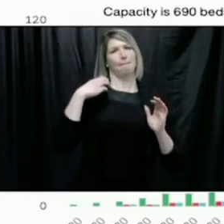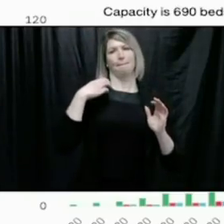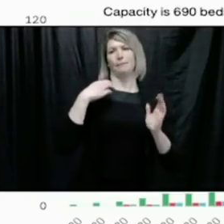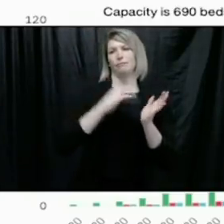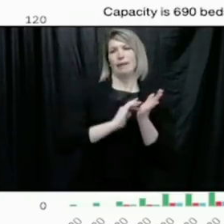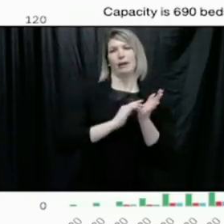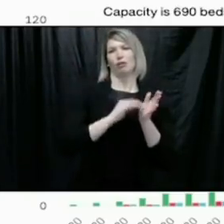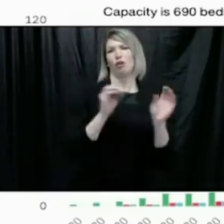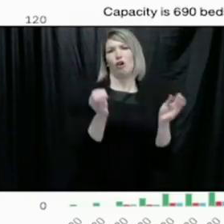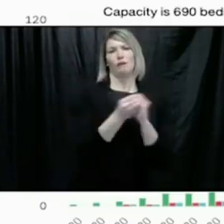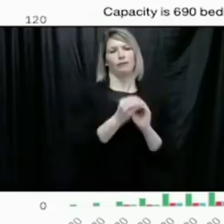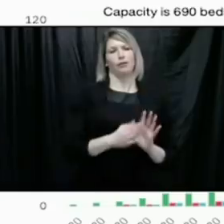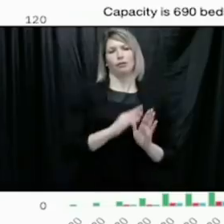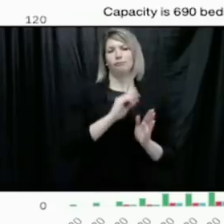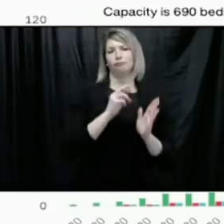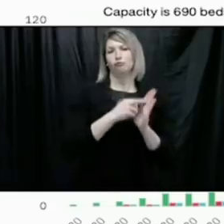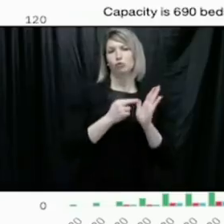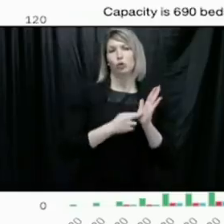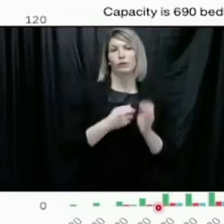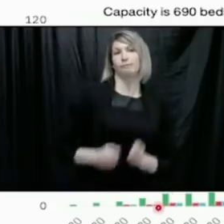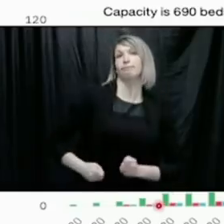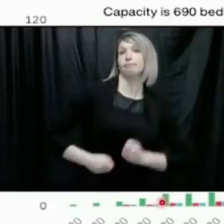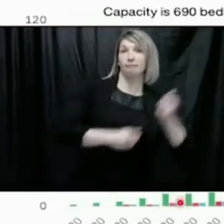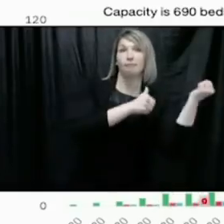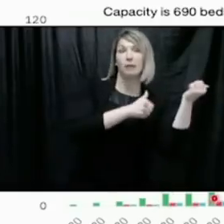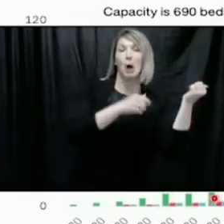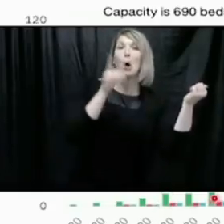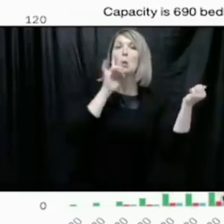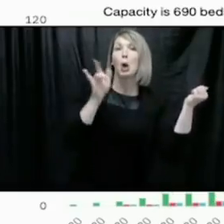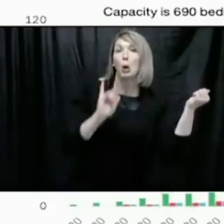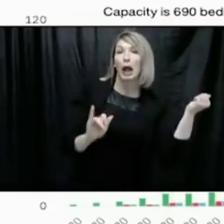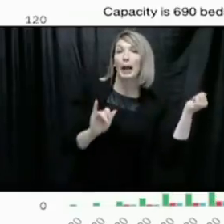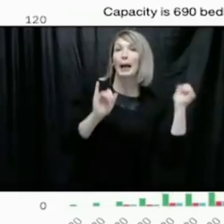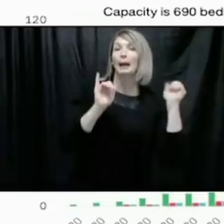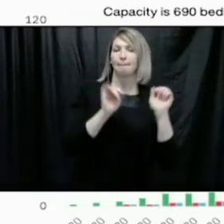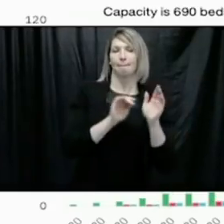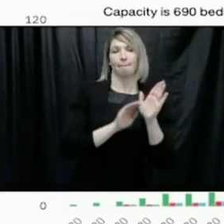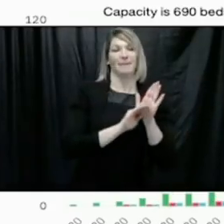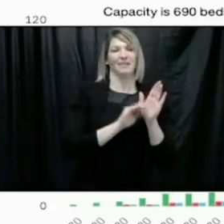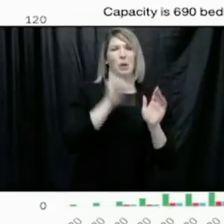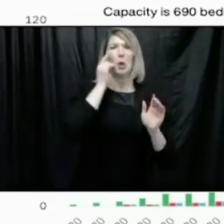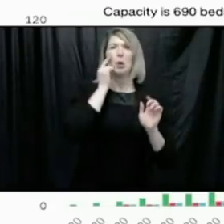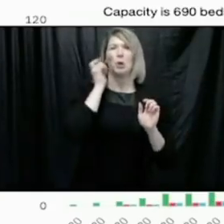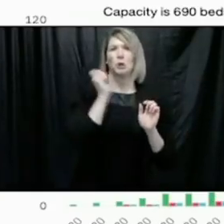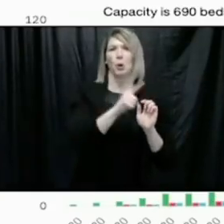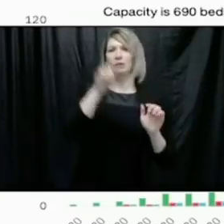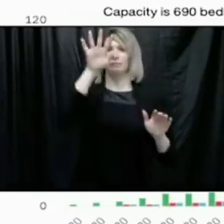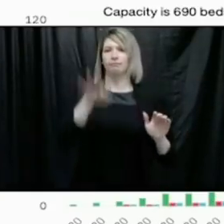IT DOES. THAT'S SOMETHING CALLED REPRODUCTION NUMBER OF 2.3.